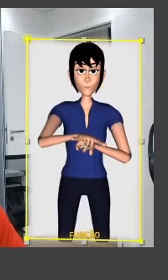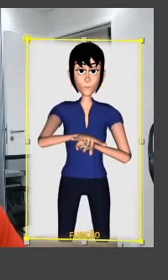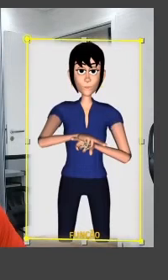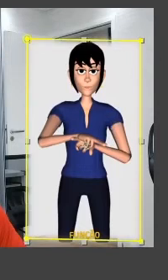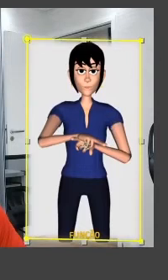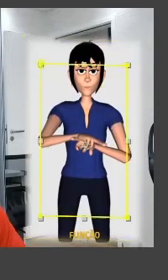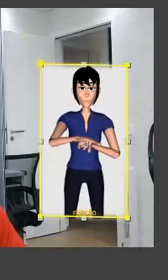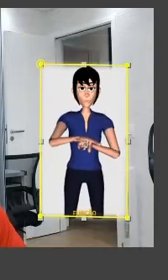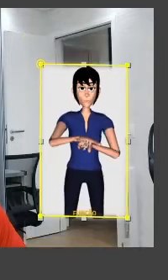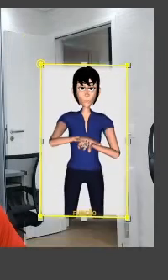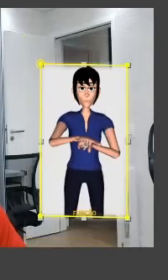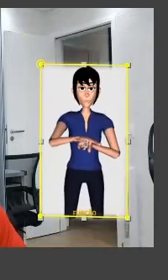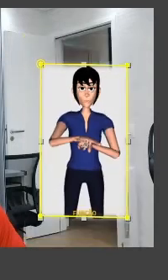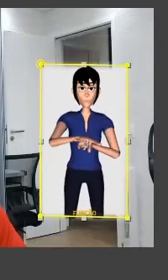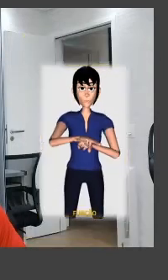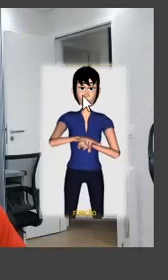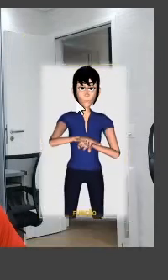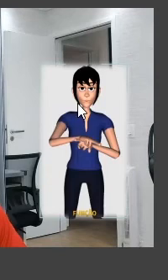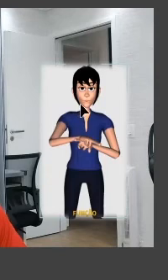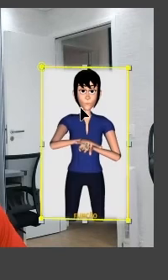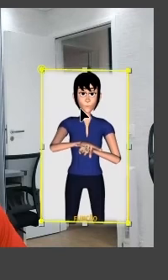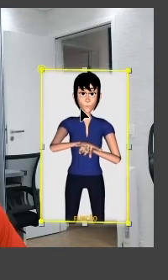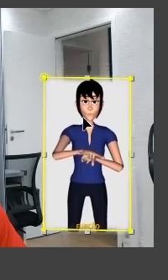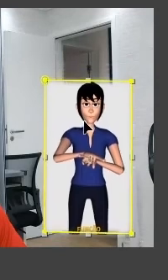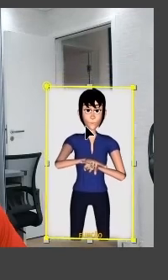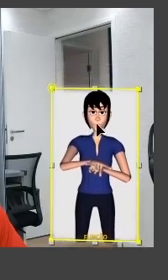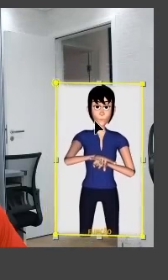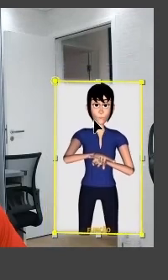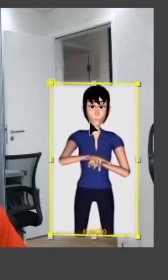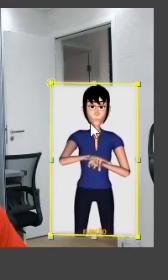You can leave it a little smaller. But. Ready.